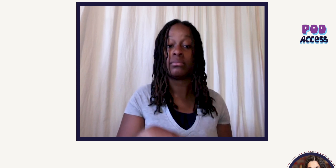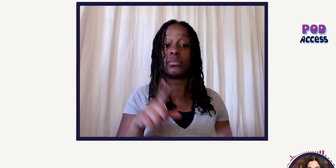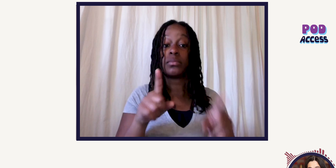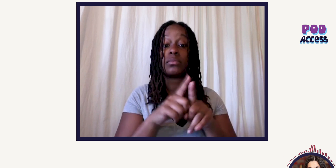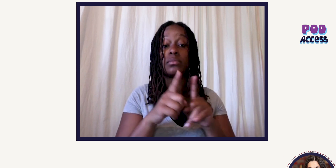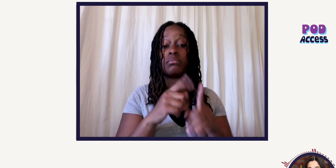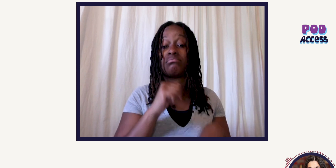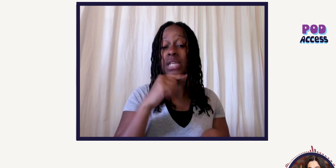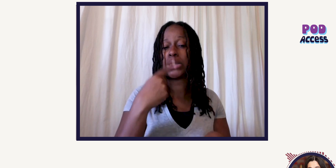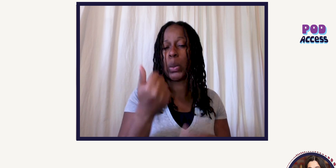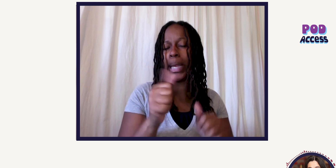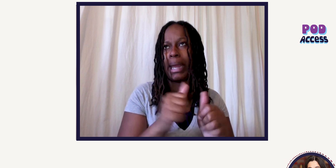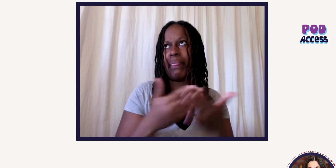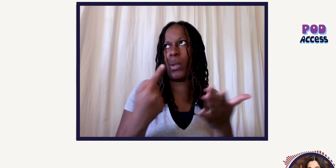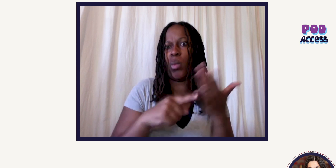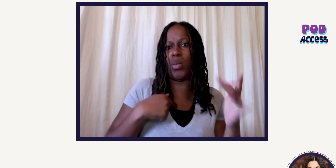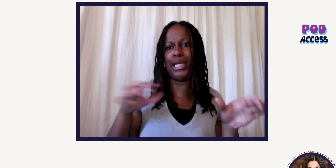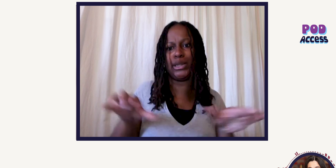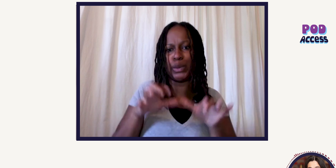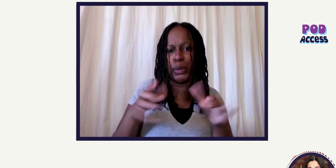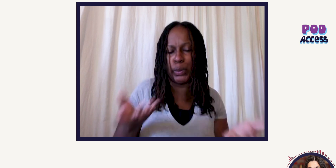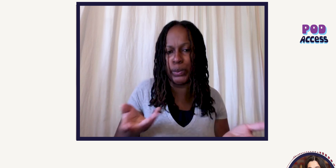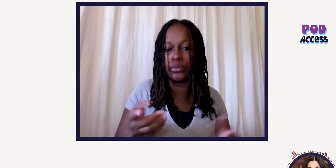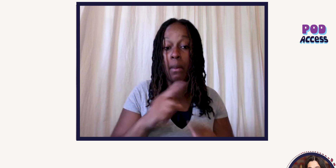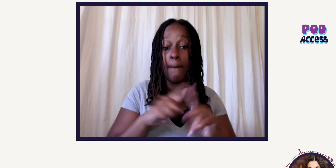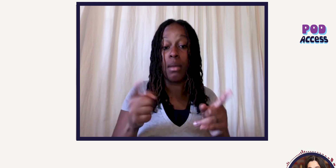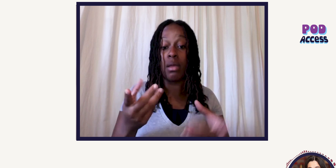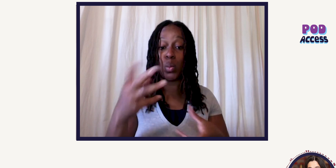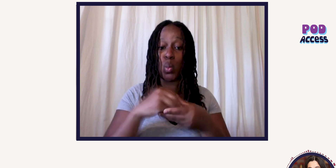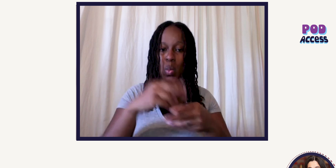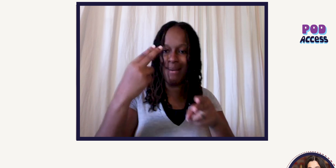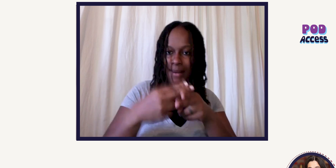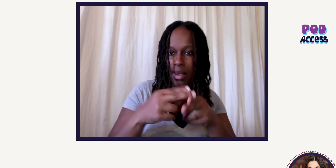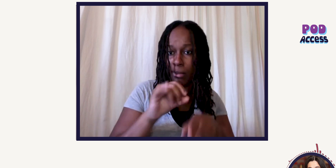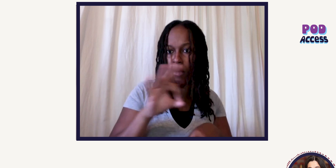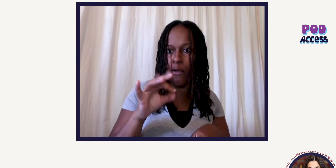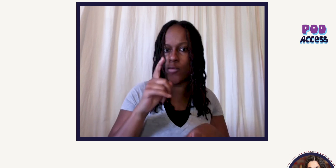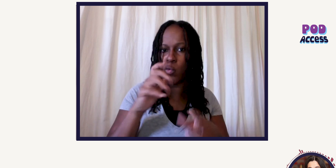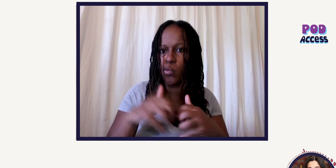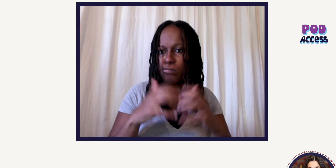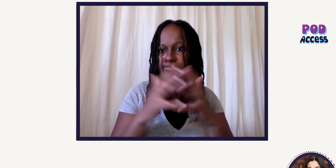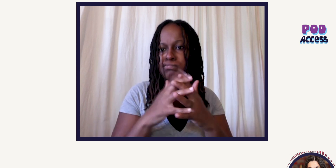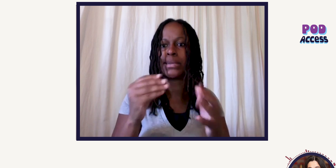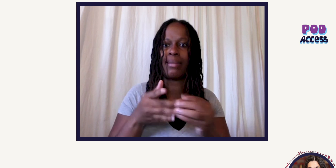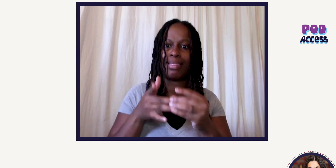That doesn't tell you anything about what we do, but it does include the name of our founder and leader.